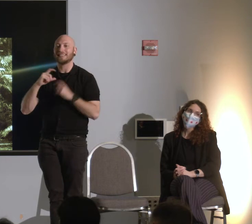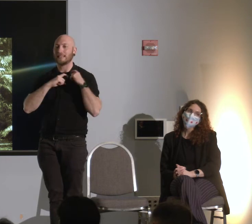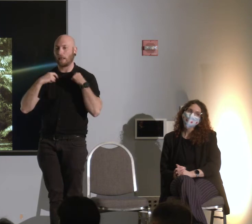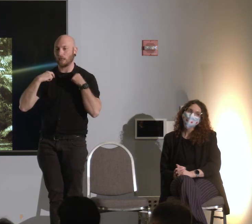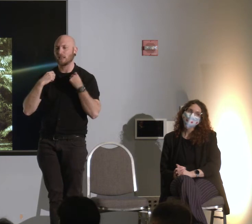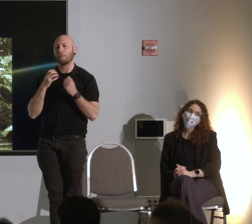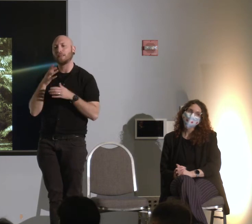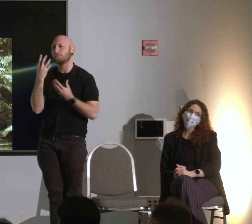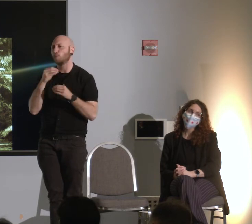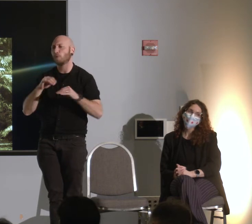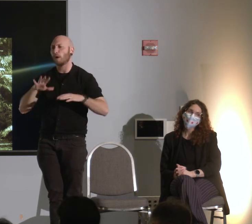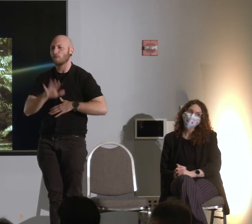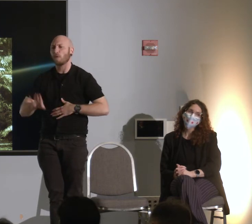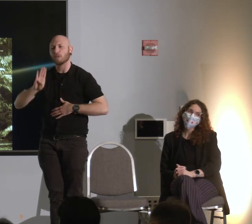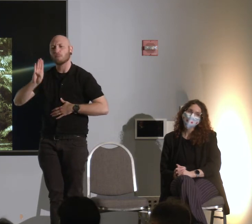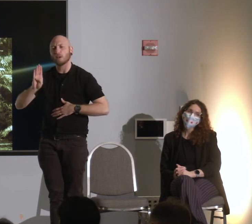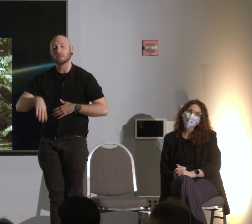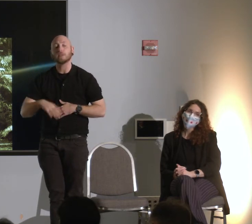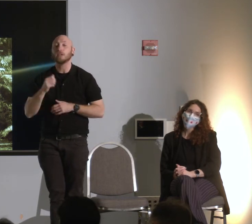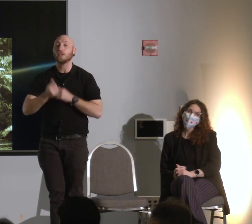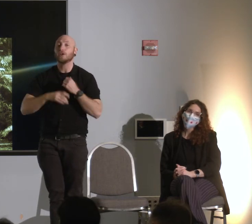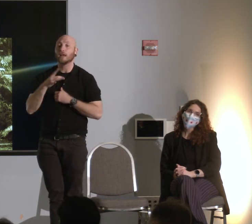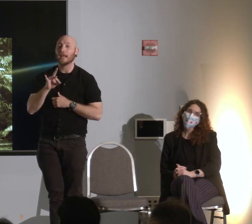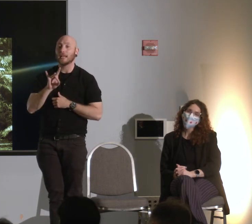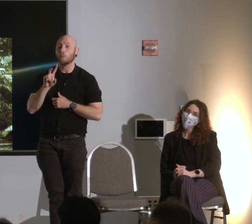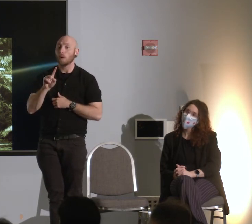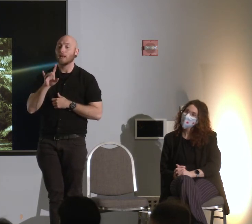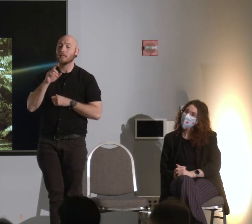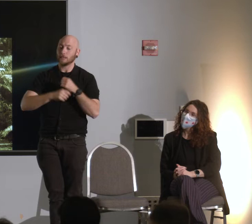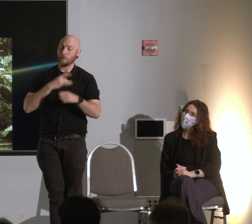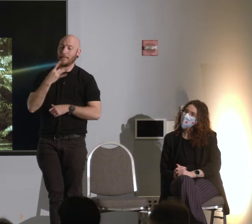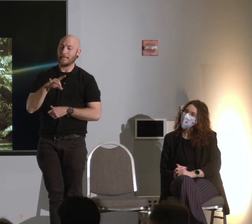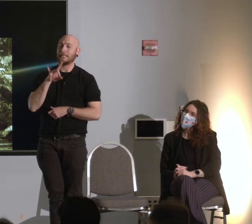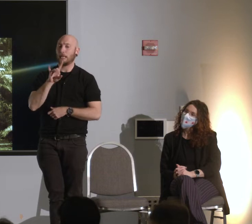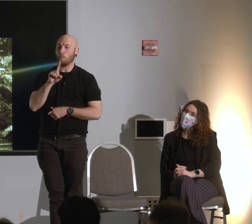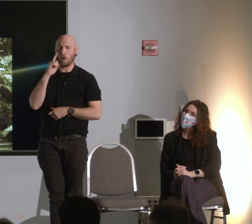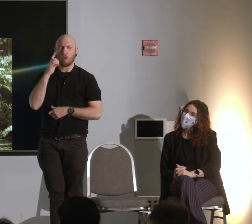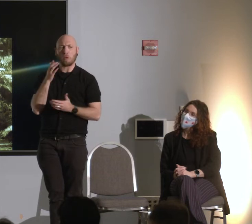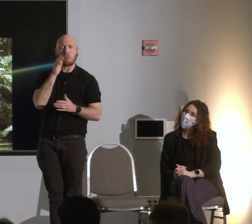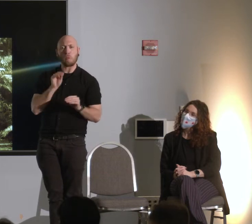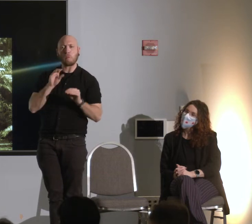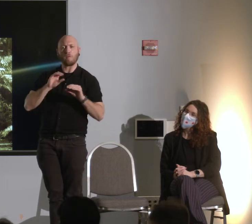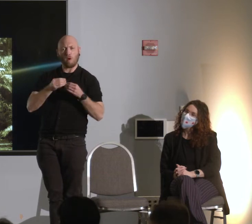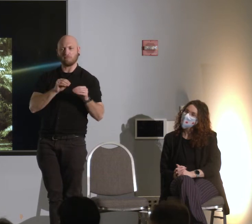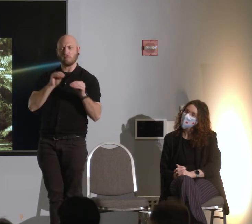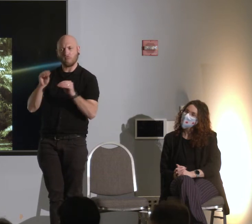In 1881, he was thinking about moving his office to Massachusetts. As Olmstead's son Rick told the story